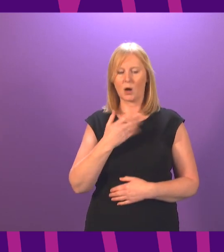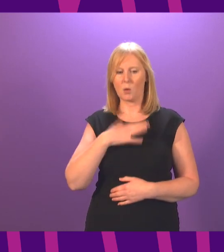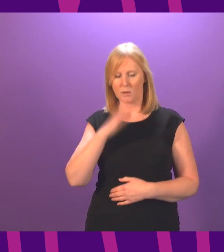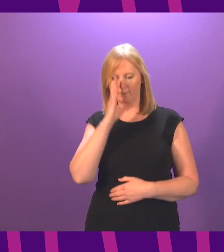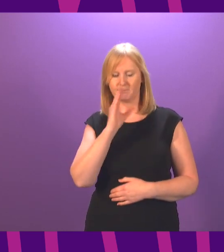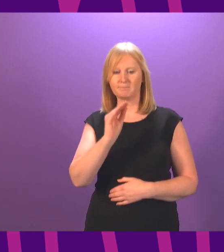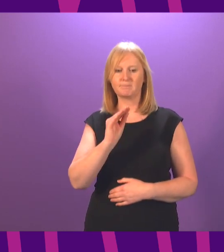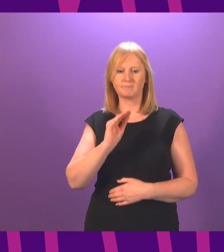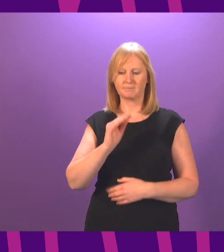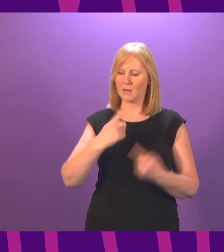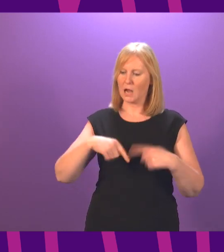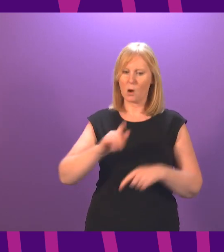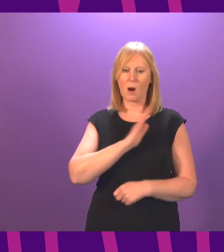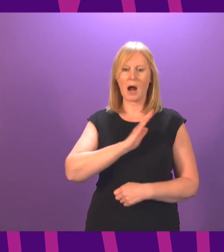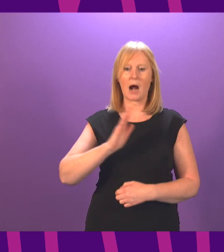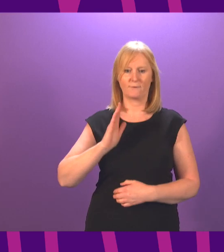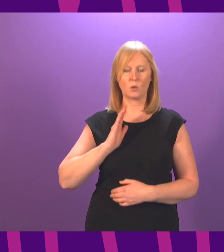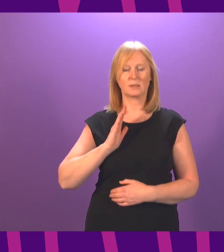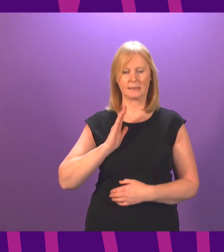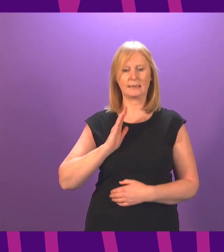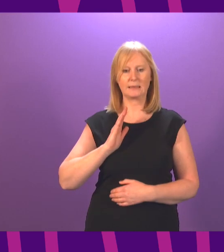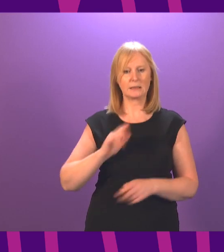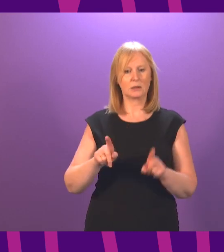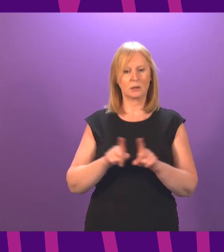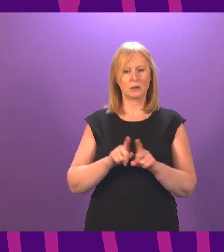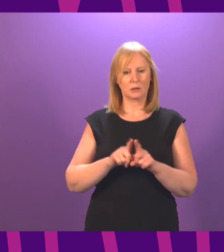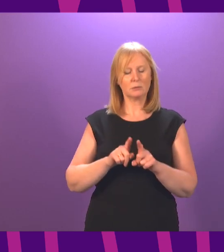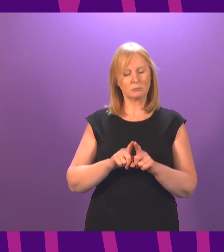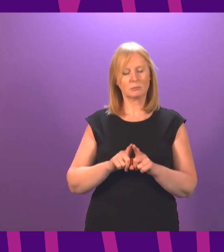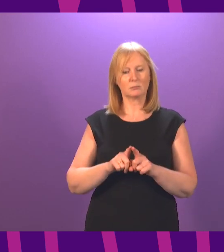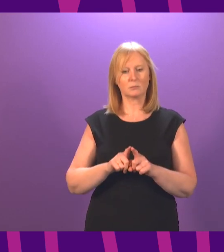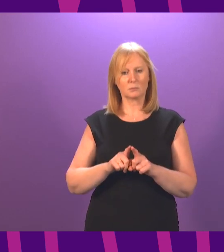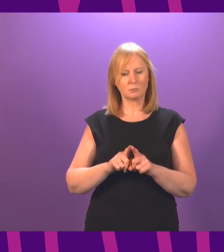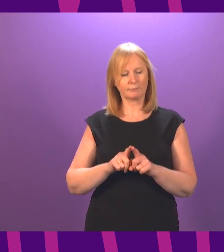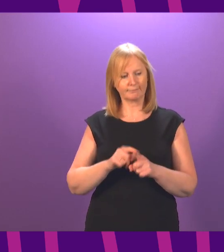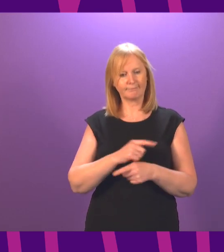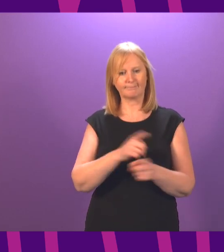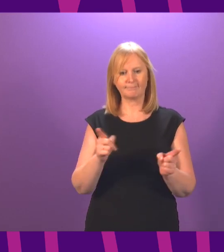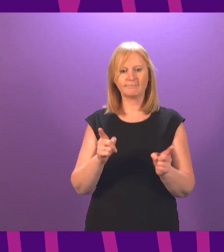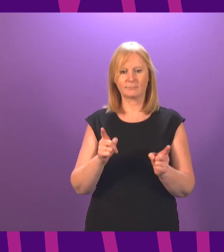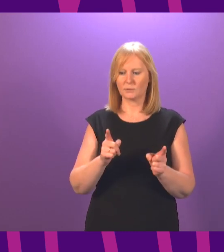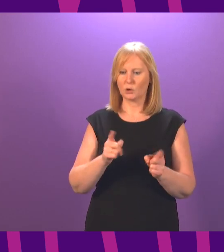thank our armed forces and everybody who serves. Many of them are used to experiencing what